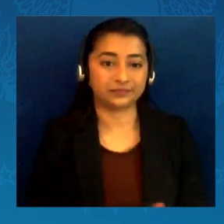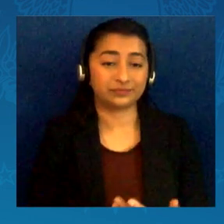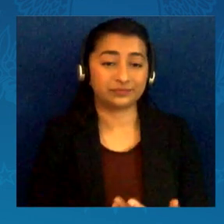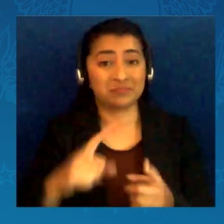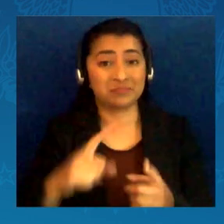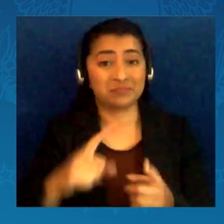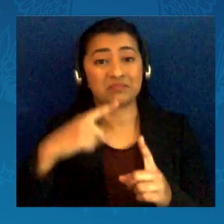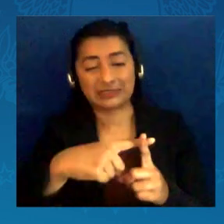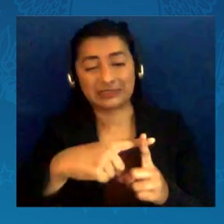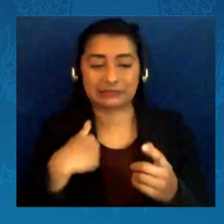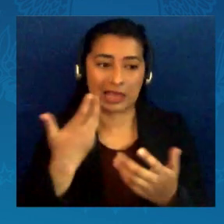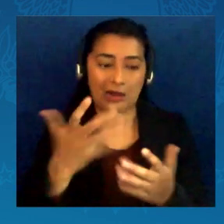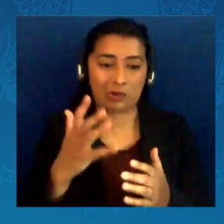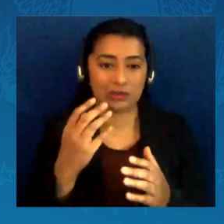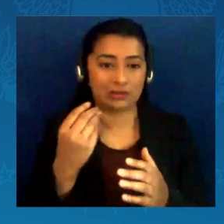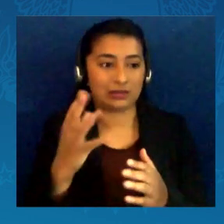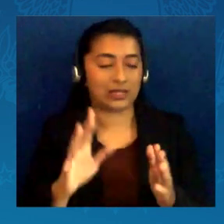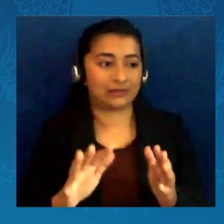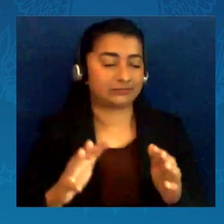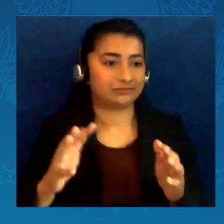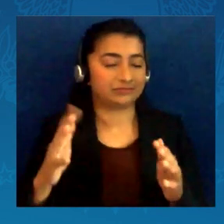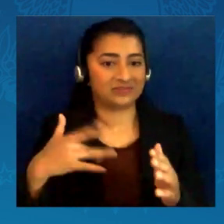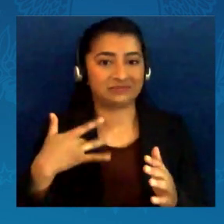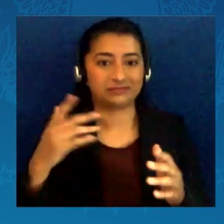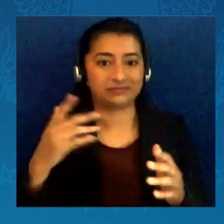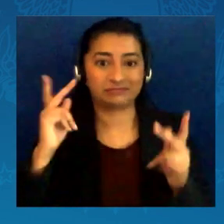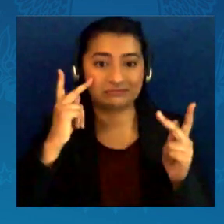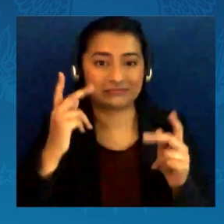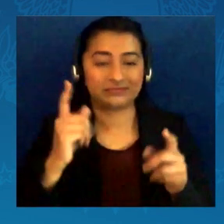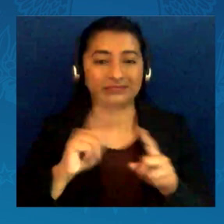Not only of the species, but of the climate and the planet.